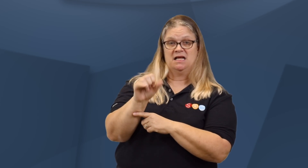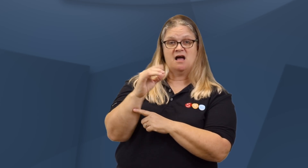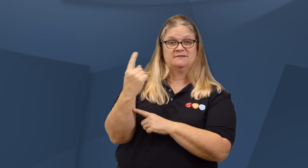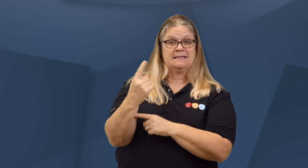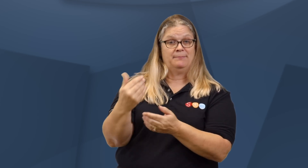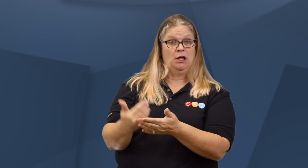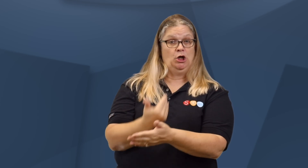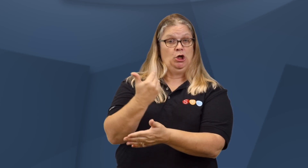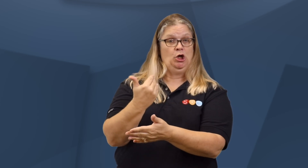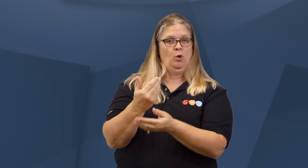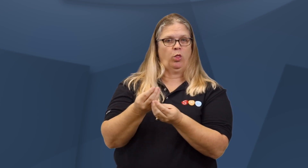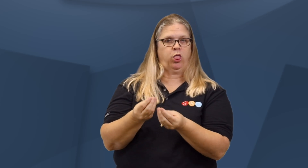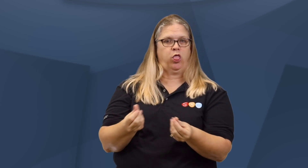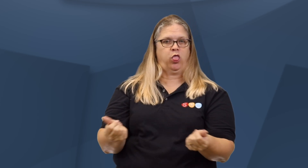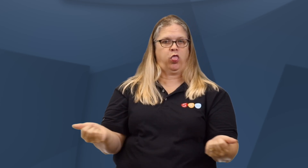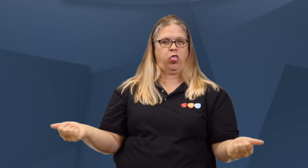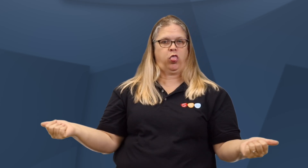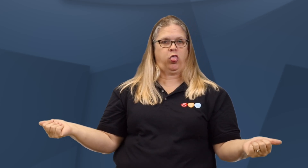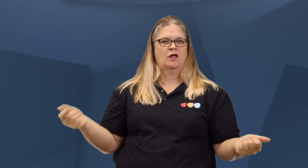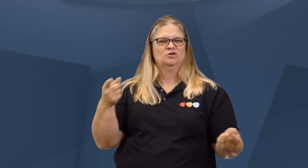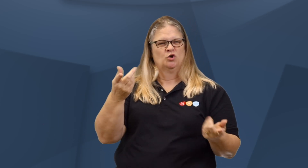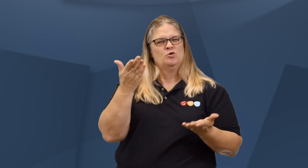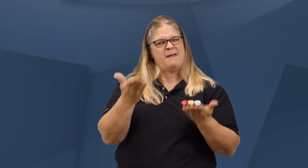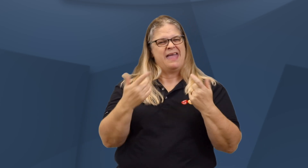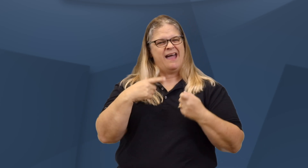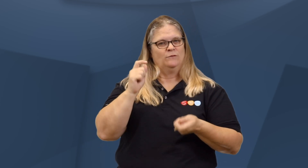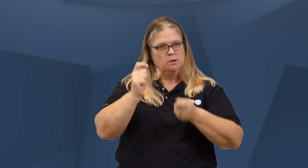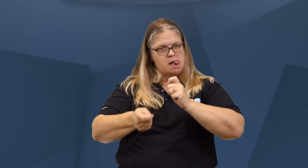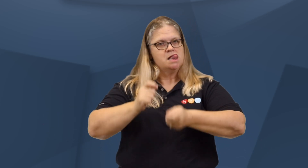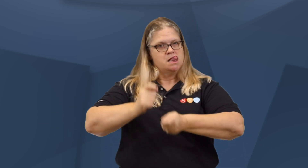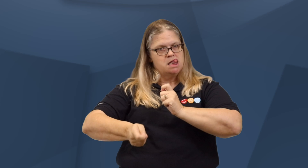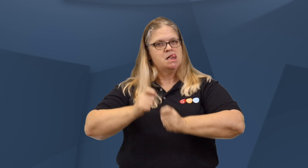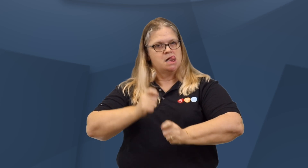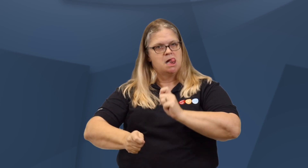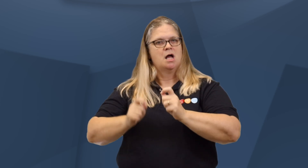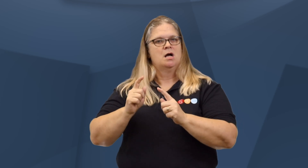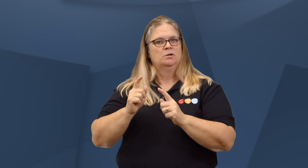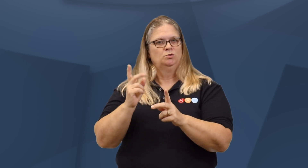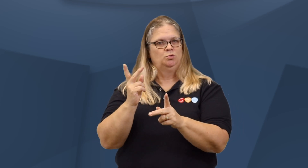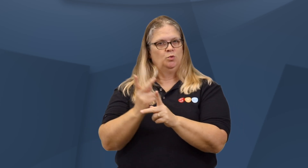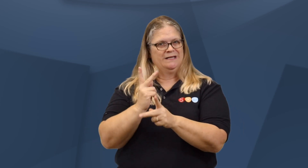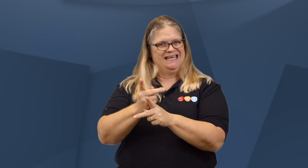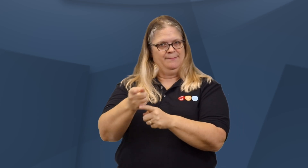Once that novelty wears off, you may see the return of old behaviors.